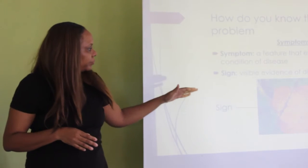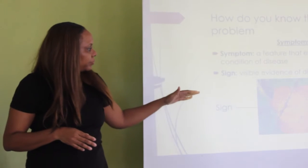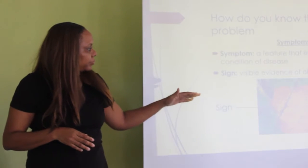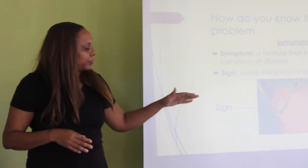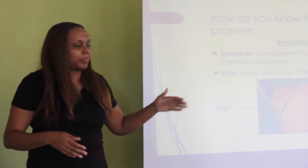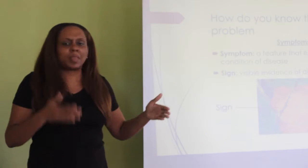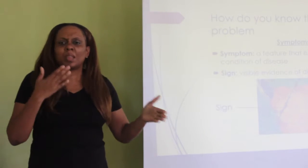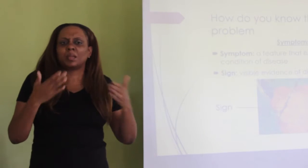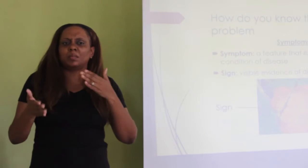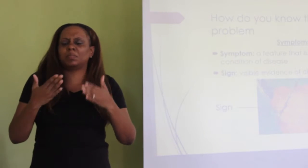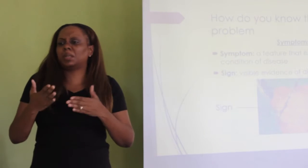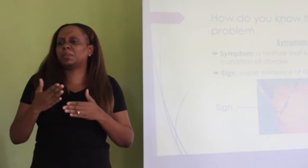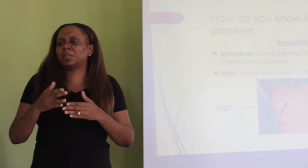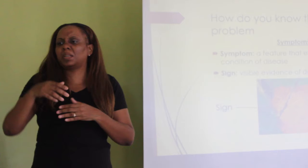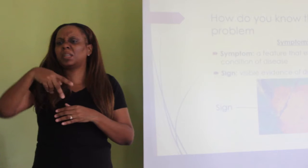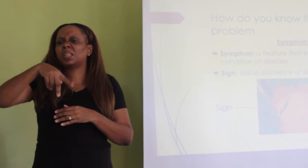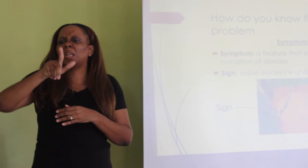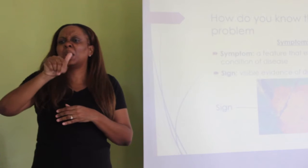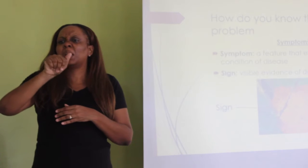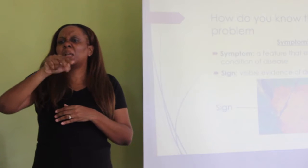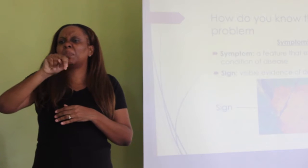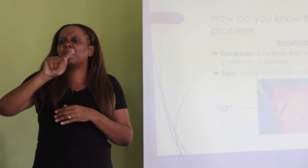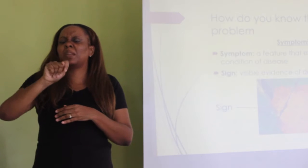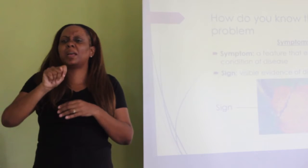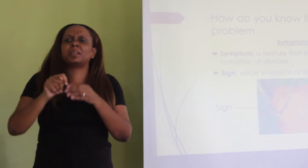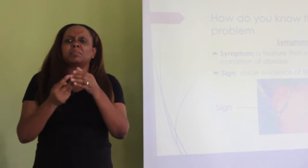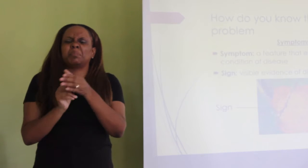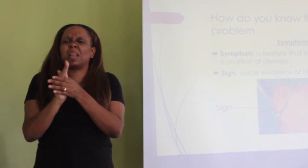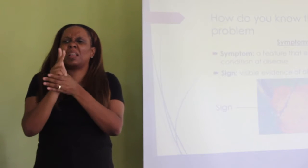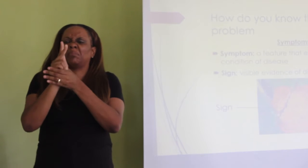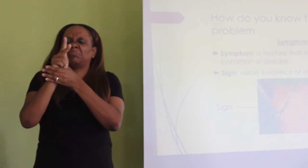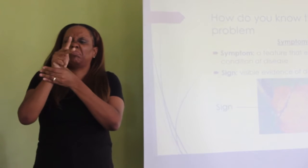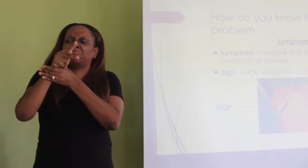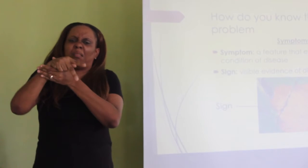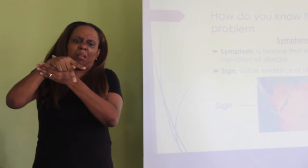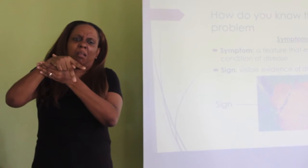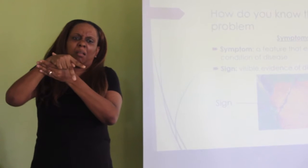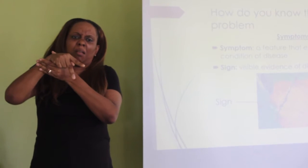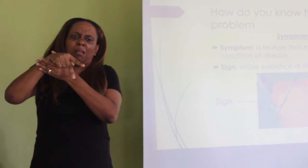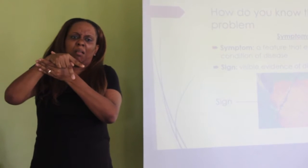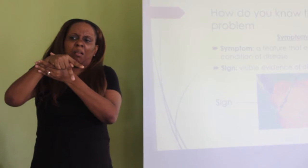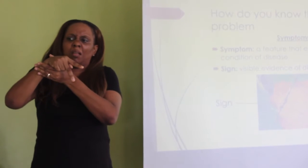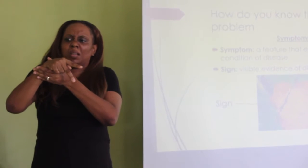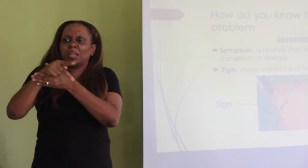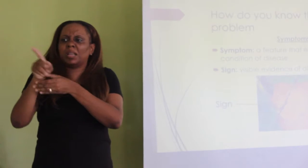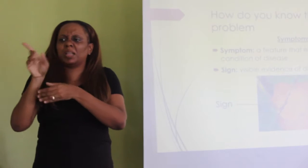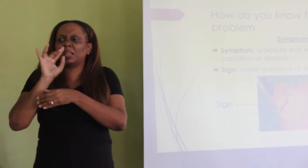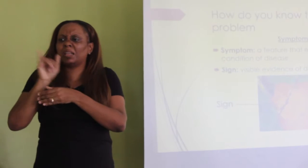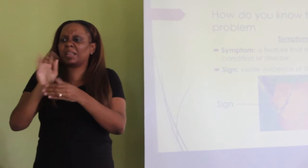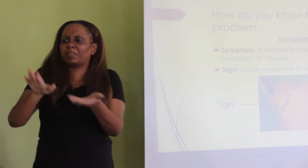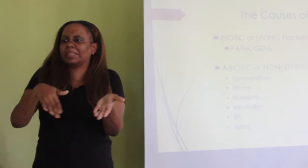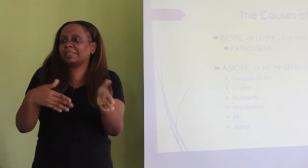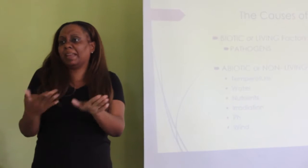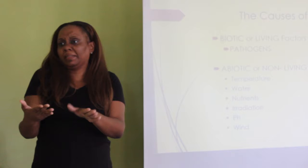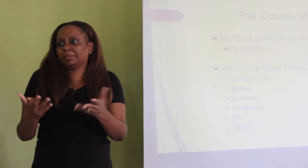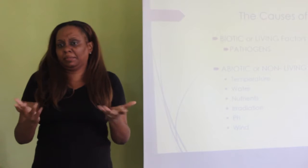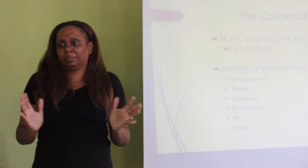though it is jupiter it is wilting it is wrong it's looking as though it is dead or dying